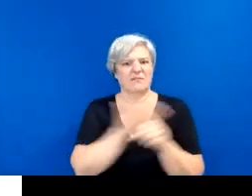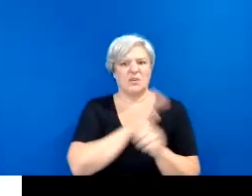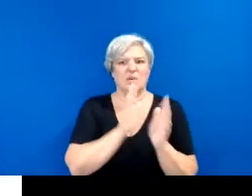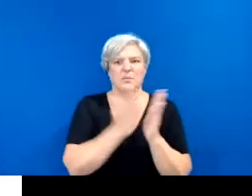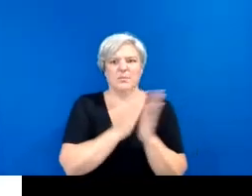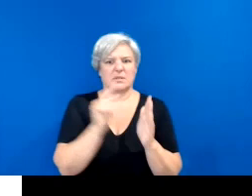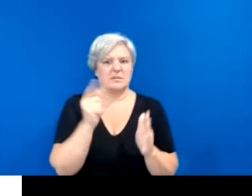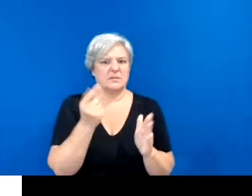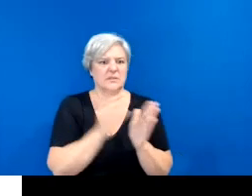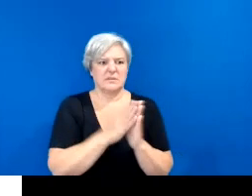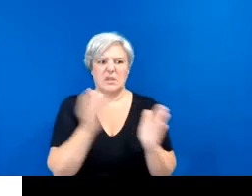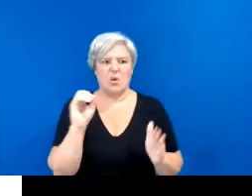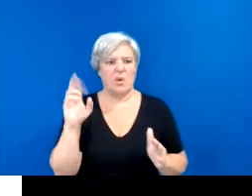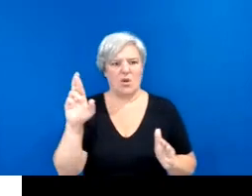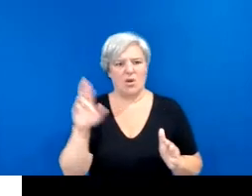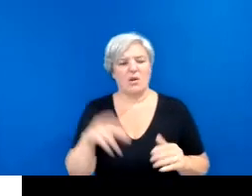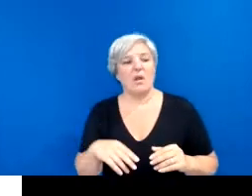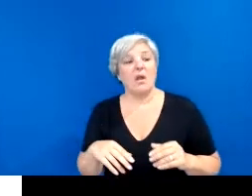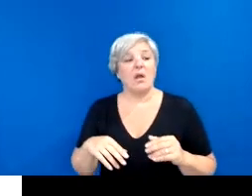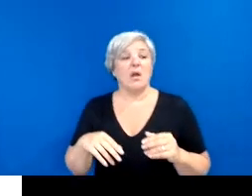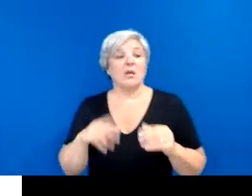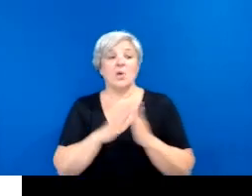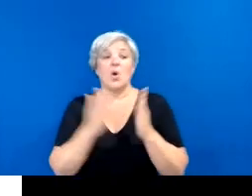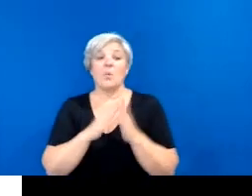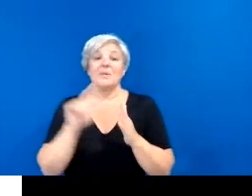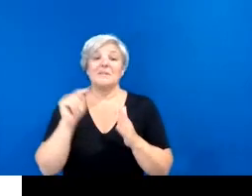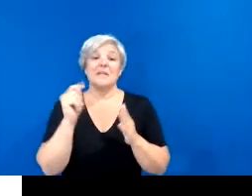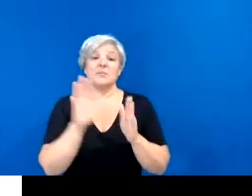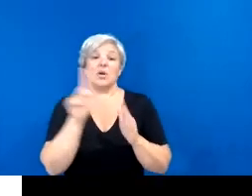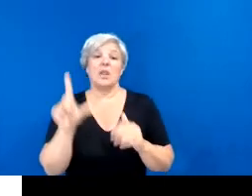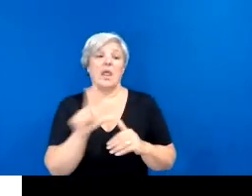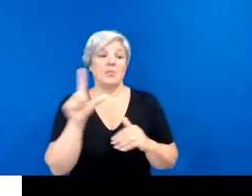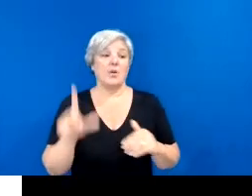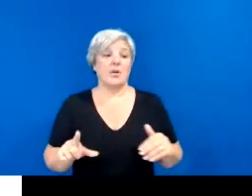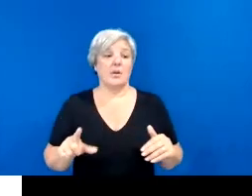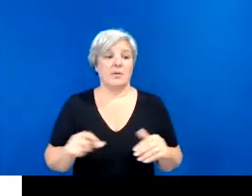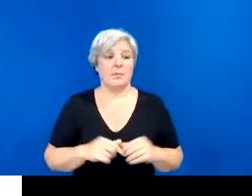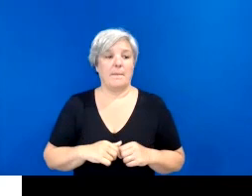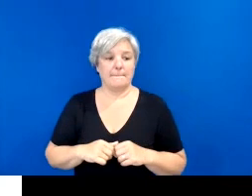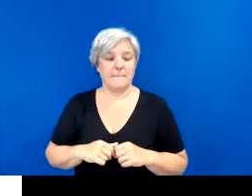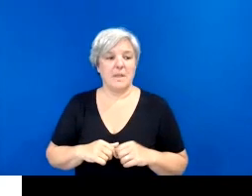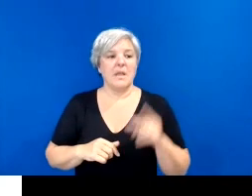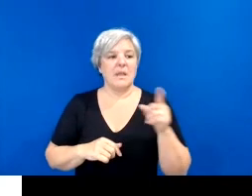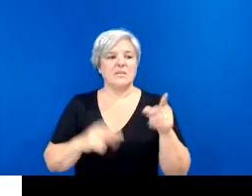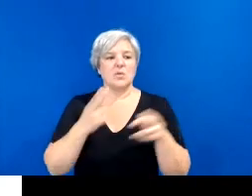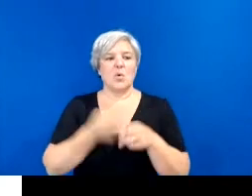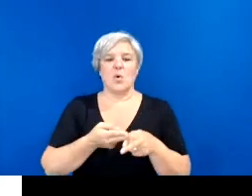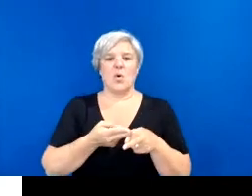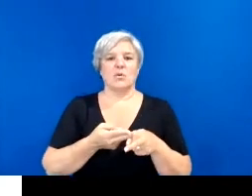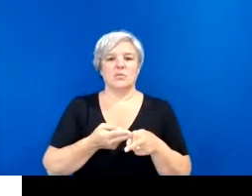that are OER so open textbook library is what I call a refer. It's hoary, but it doesn't really matter.